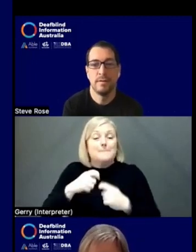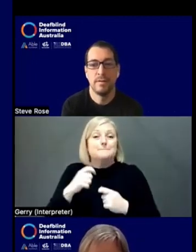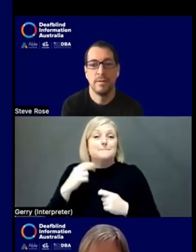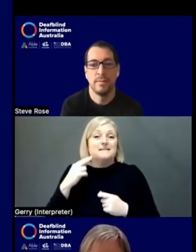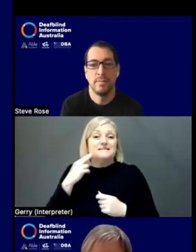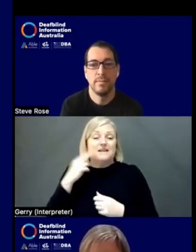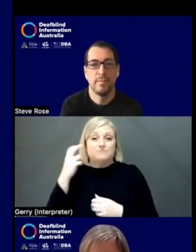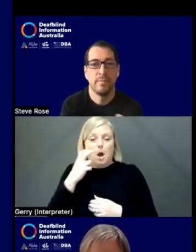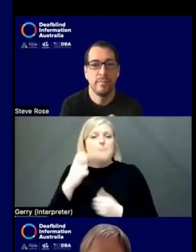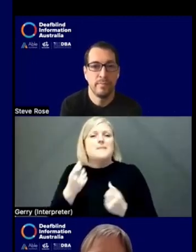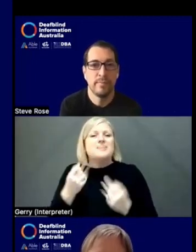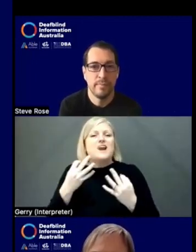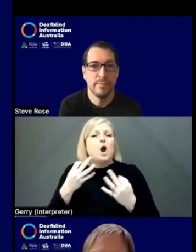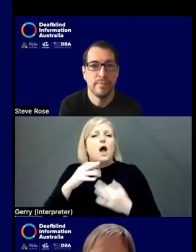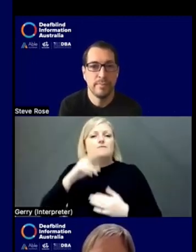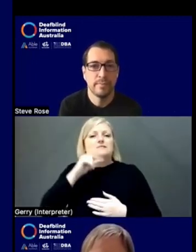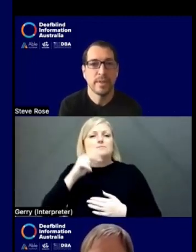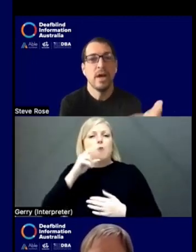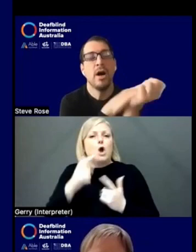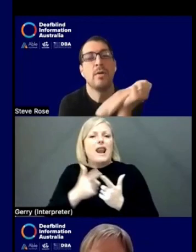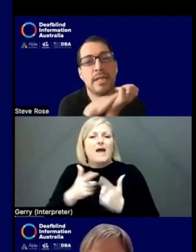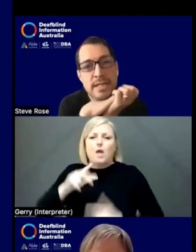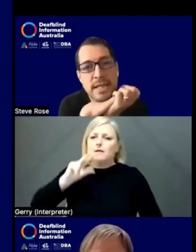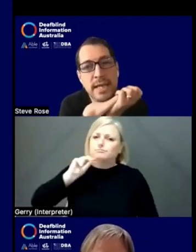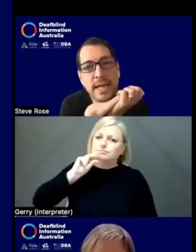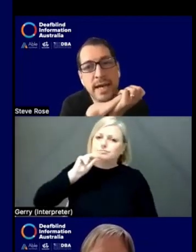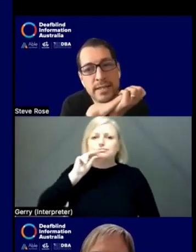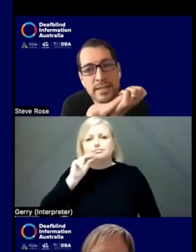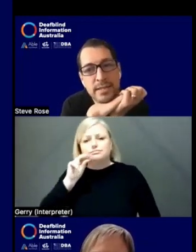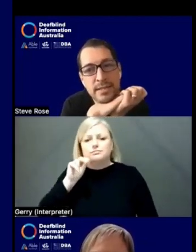language even though they're hearing, that's what I'm taking. Oh I see, yes.